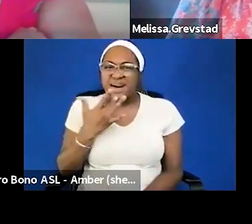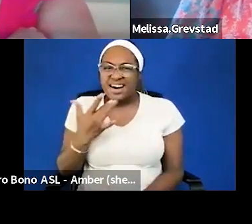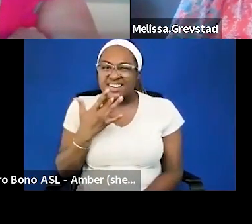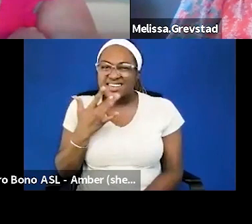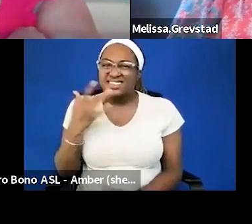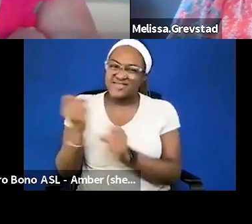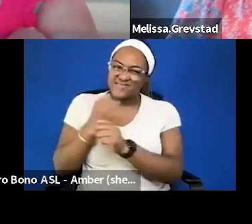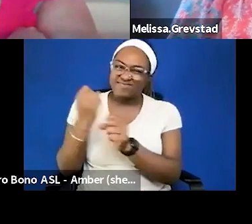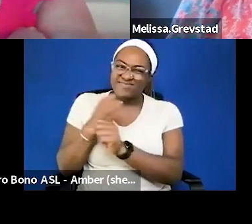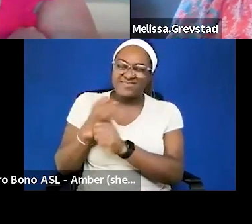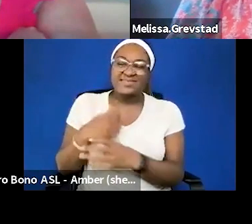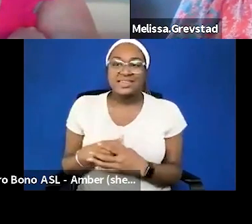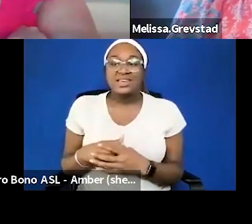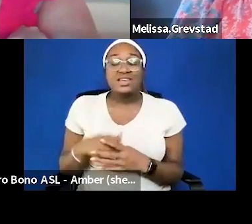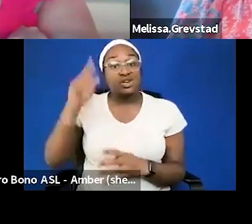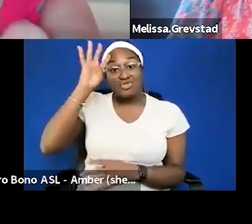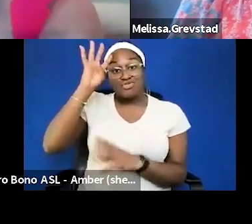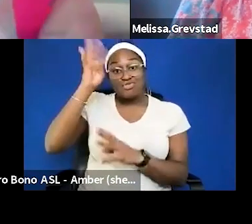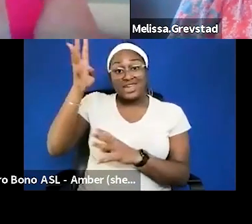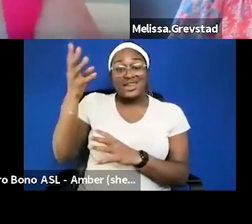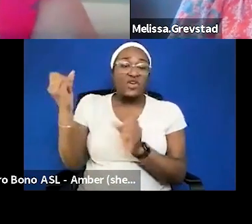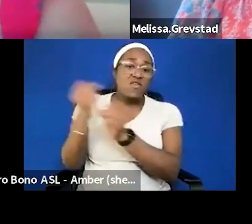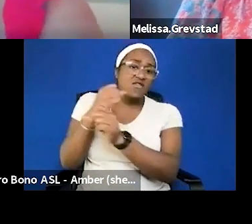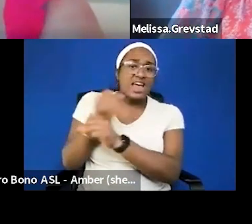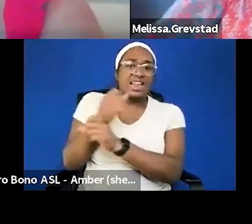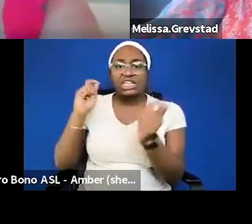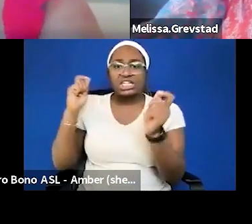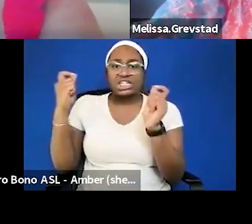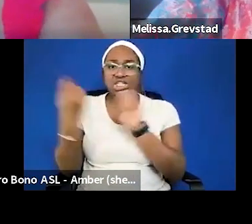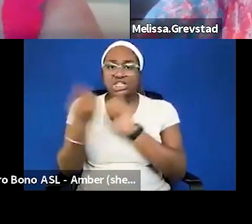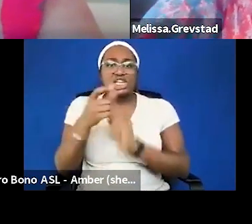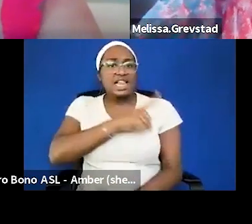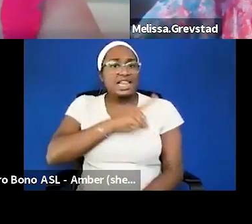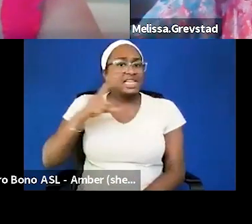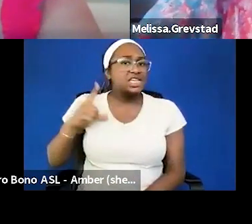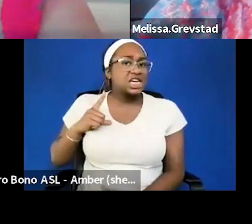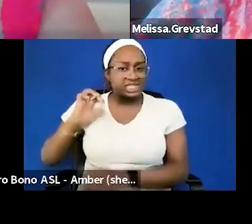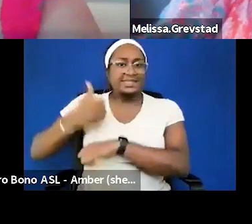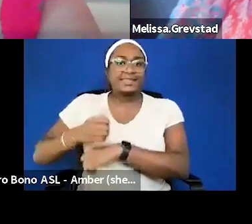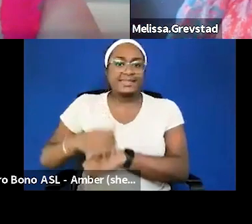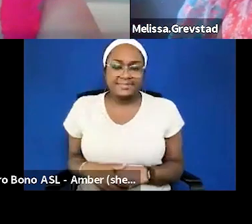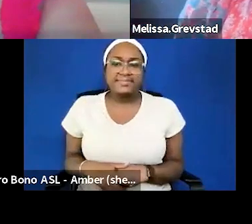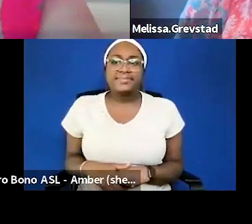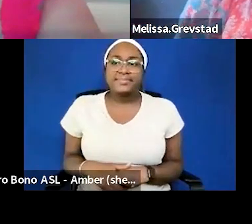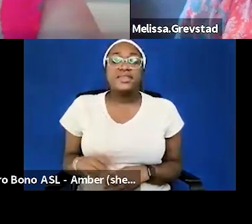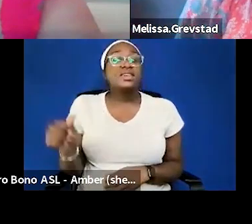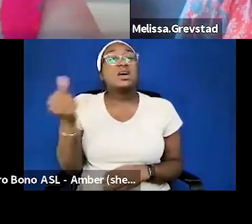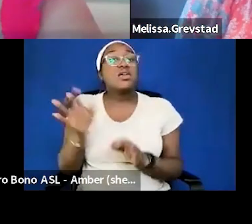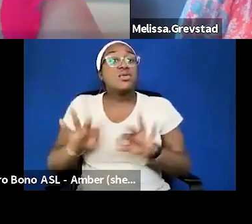even creating or fighting to change legislation that may exist. One of the other key elements of our